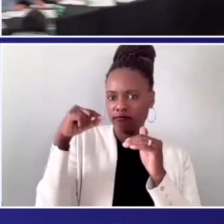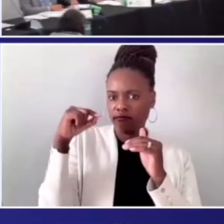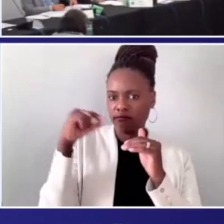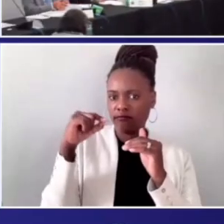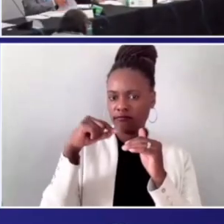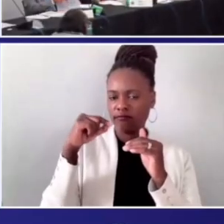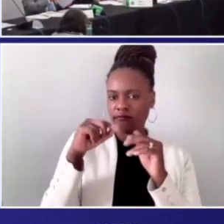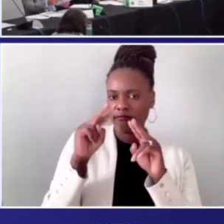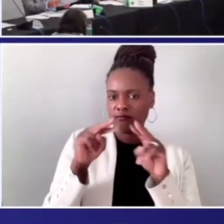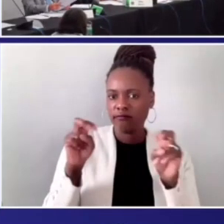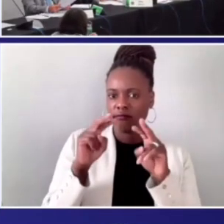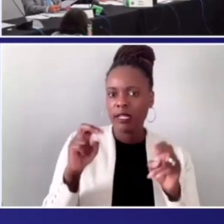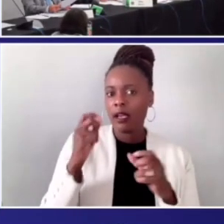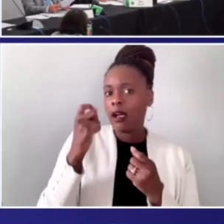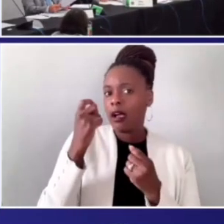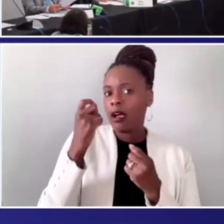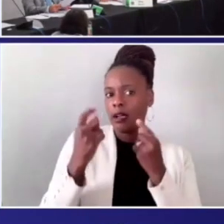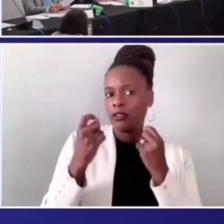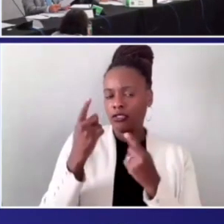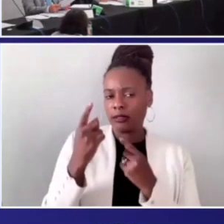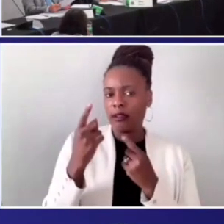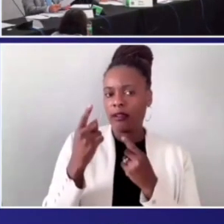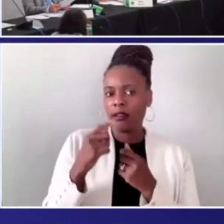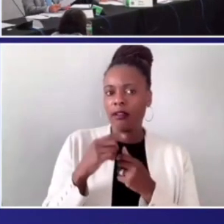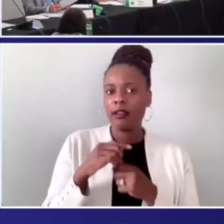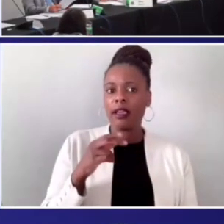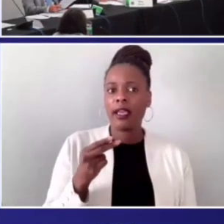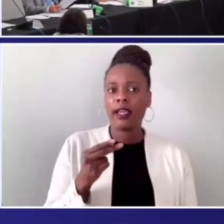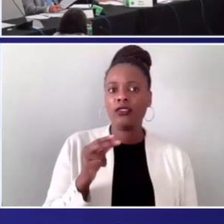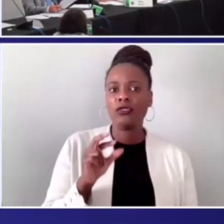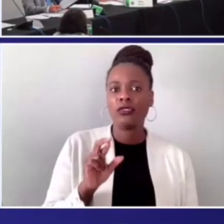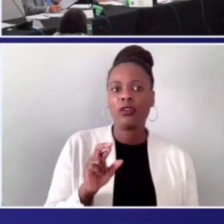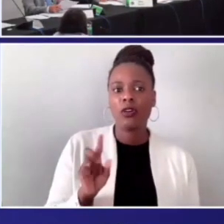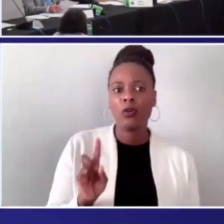So I understand the HR one strikes partial